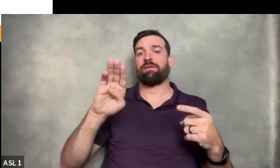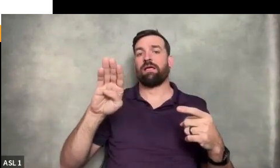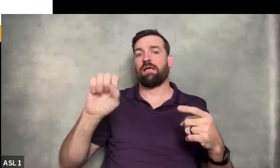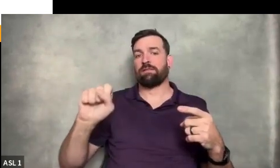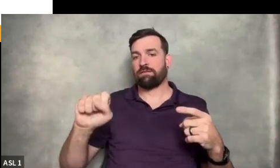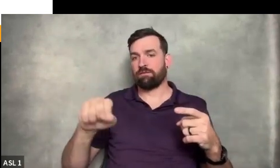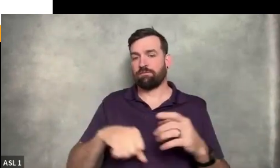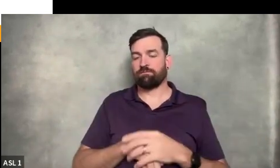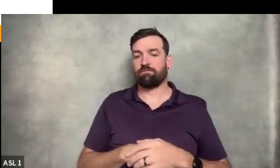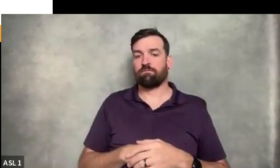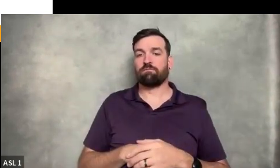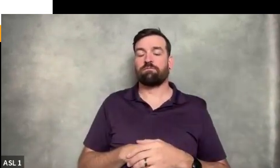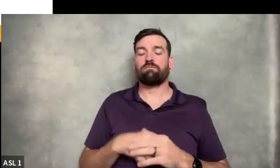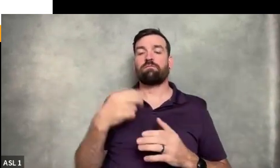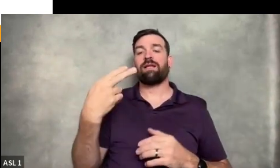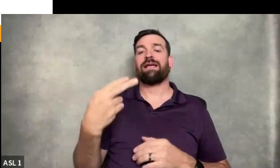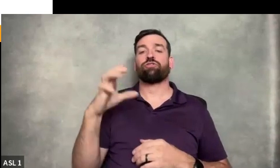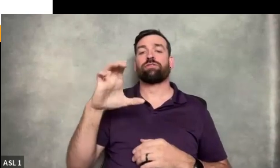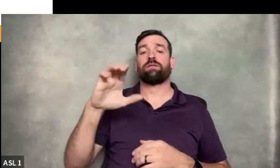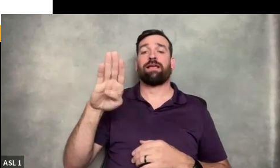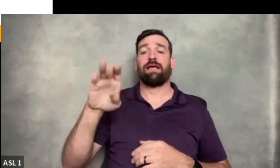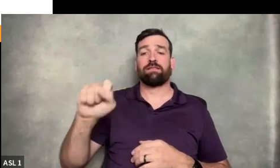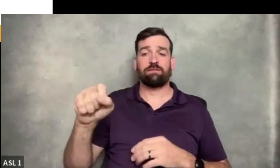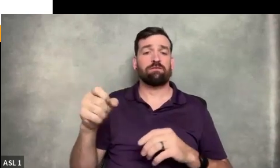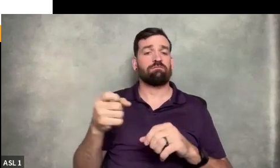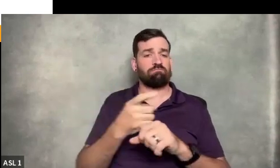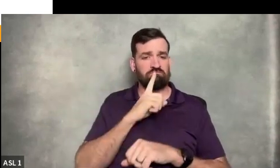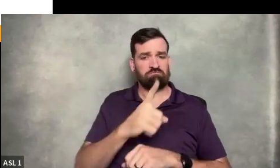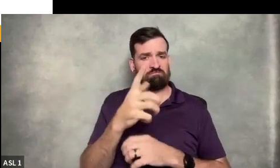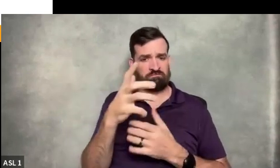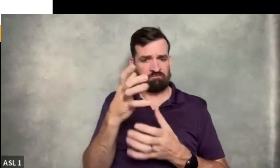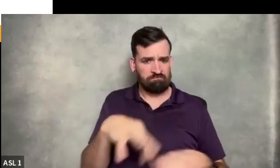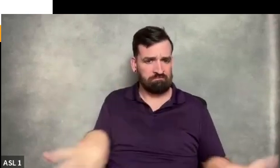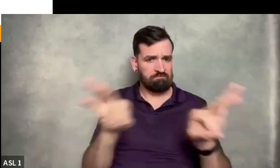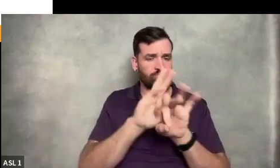Ensuring access to HCBS is intrinsic to nearly all of the programs funded through